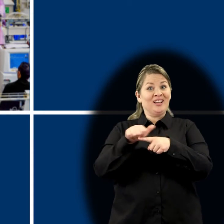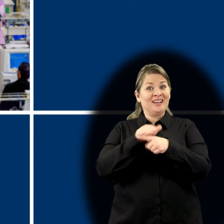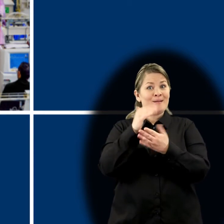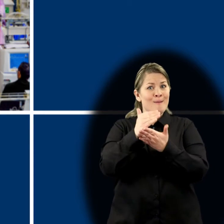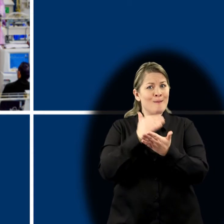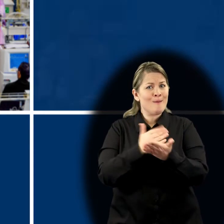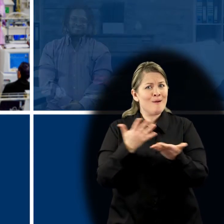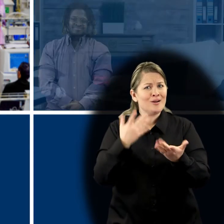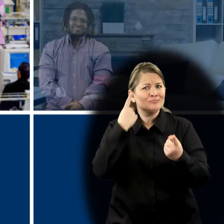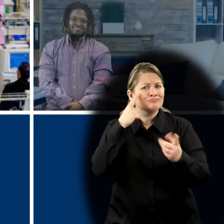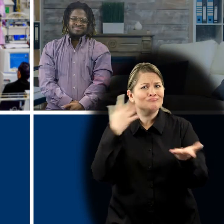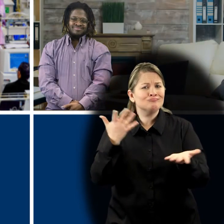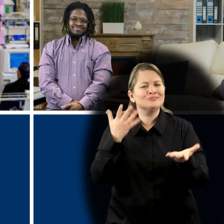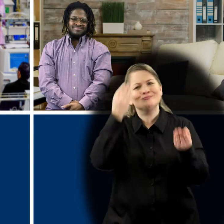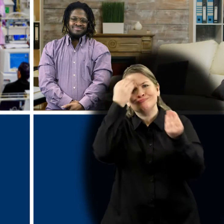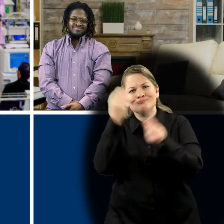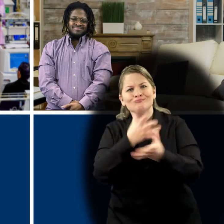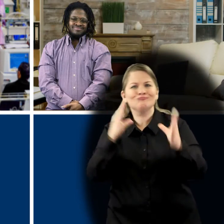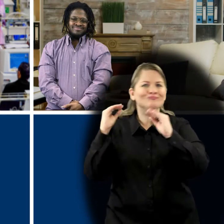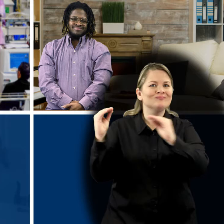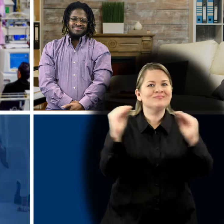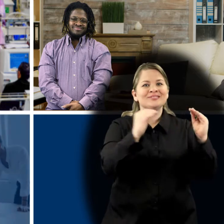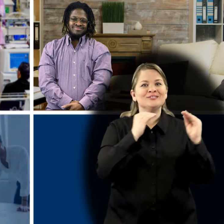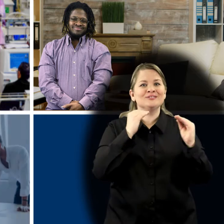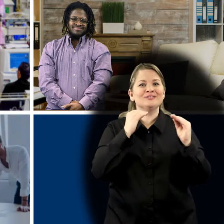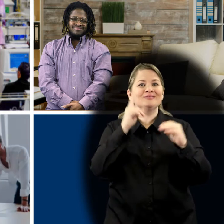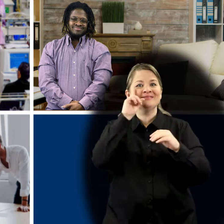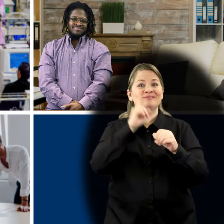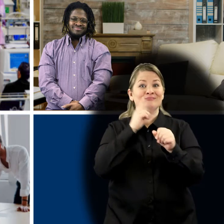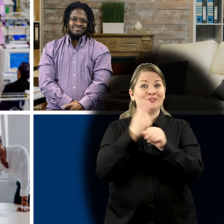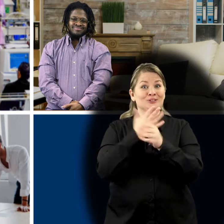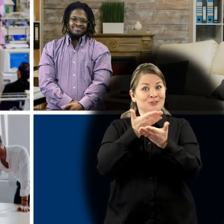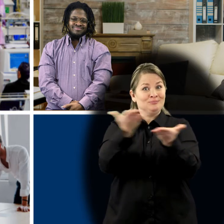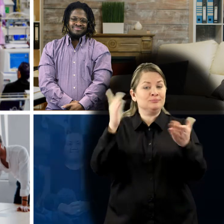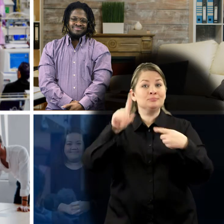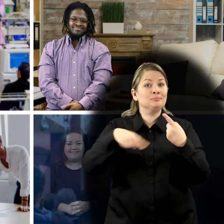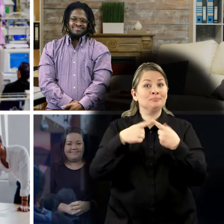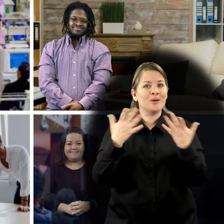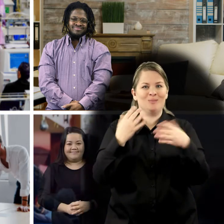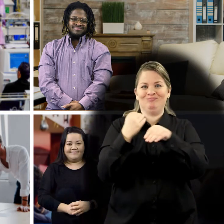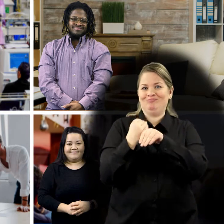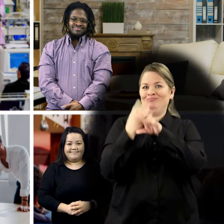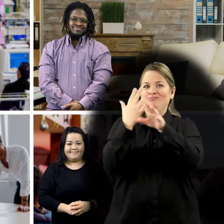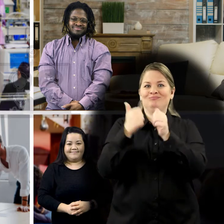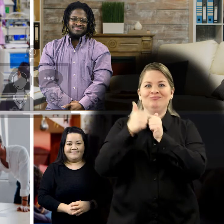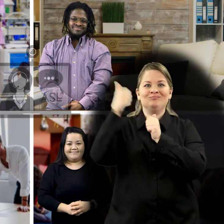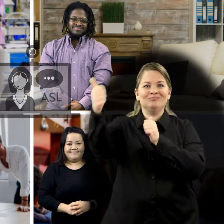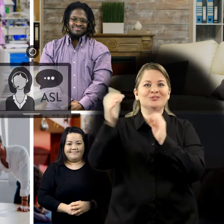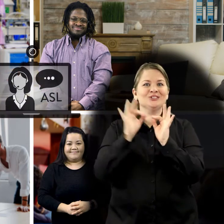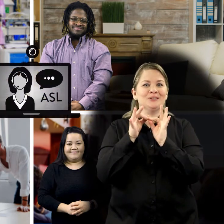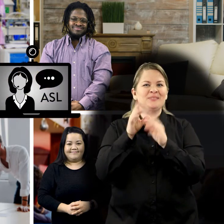This course introduces consumers who are deaf to video remote interpreting